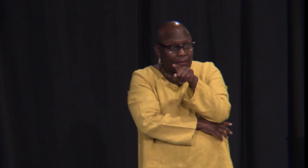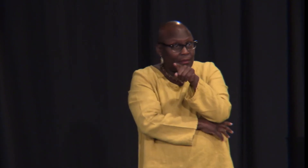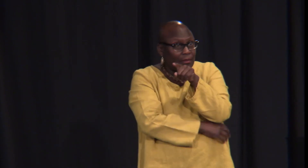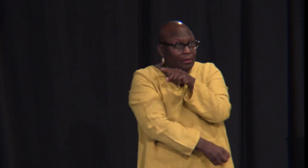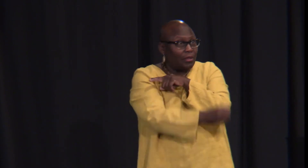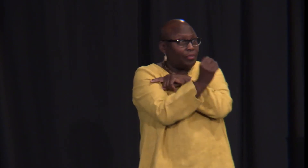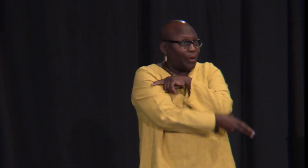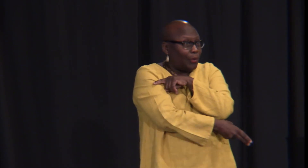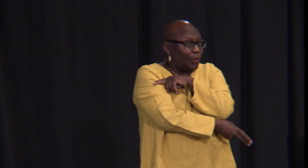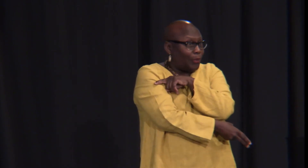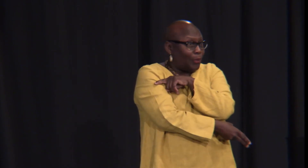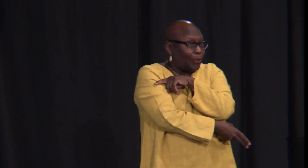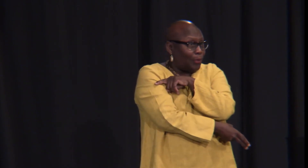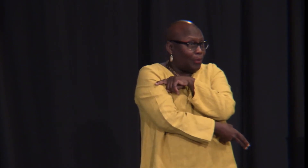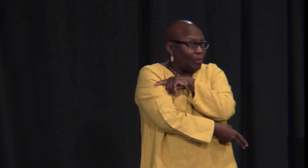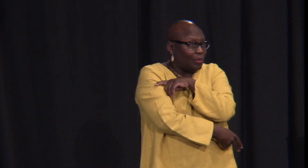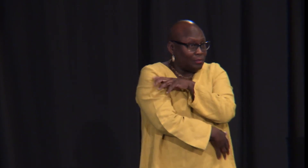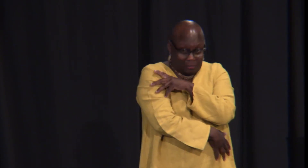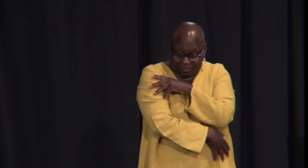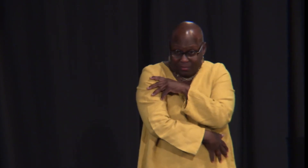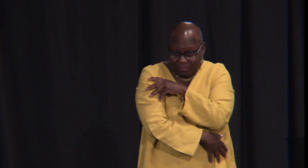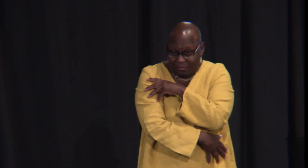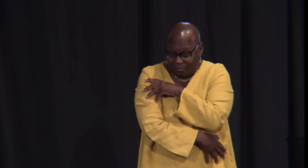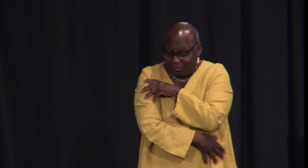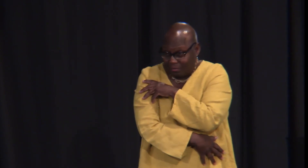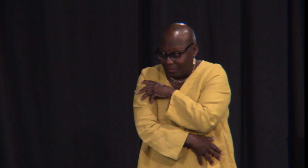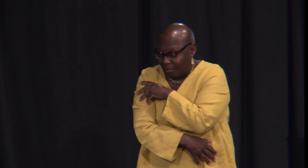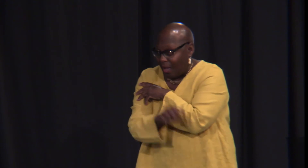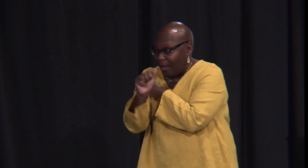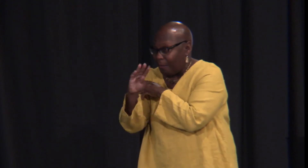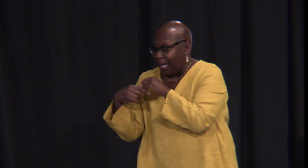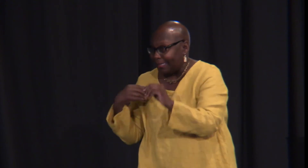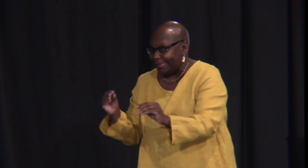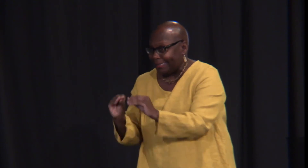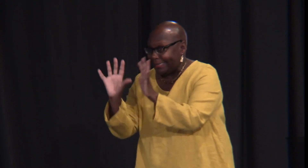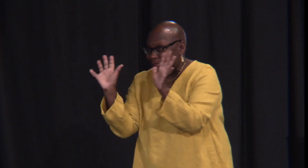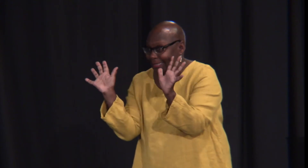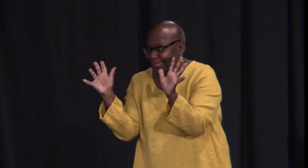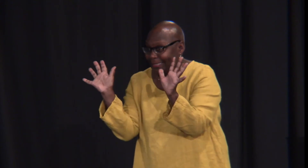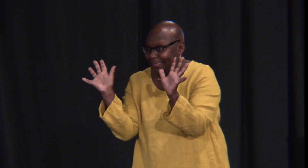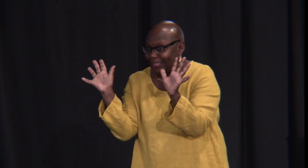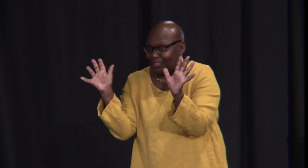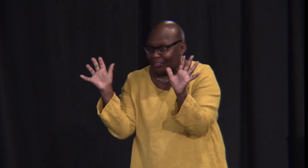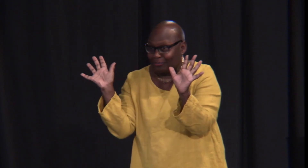Each of us are a component of that system. Each of us individually and collectively need